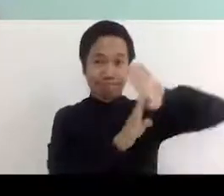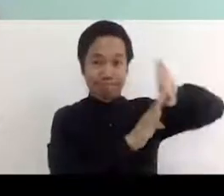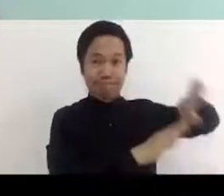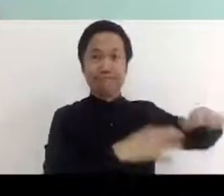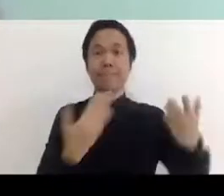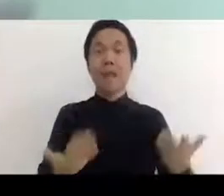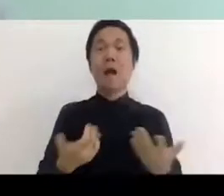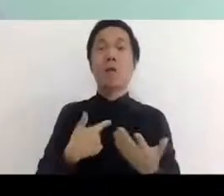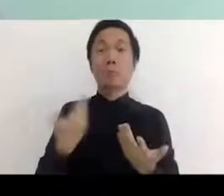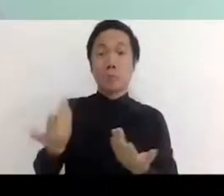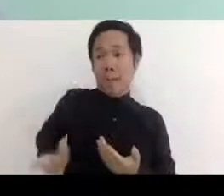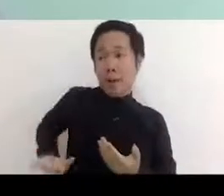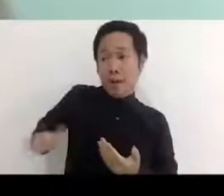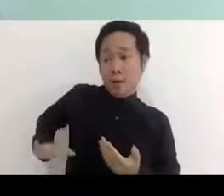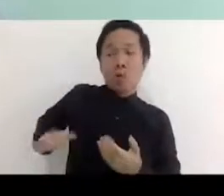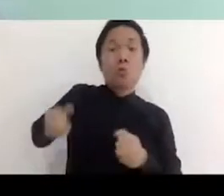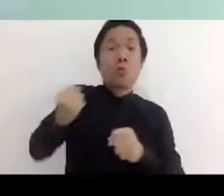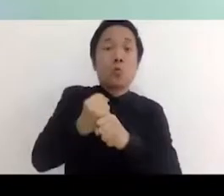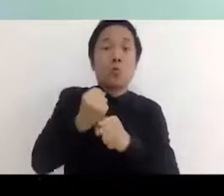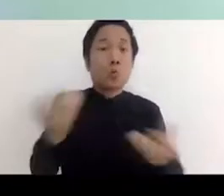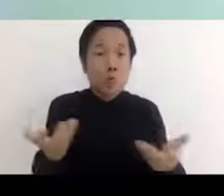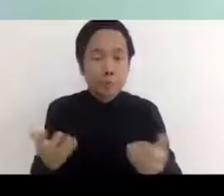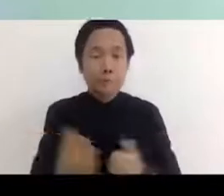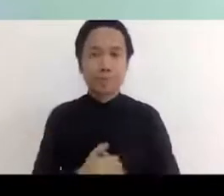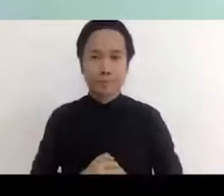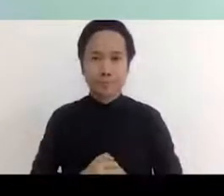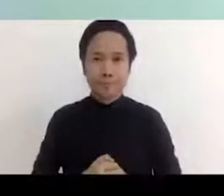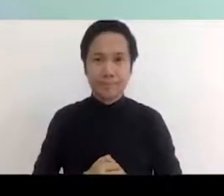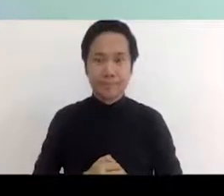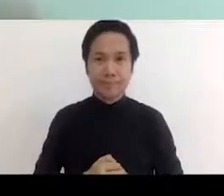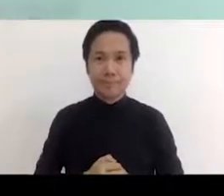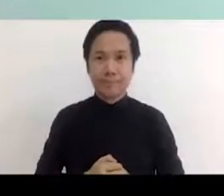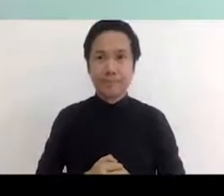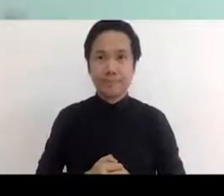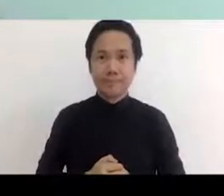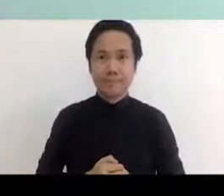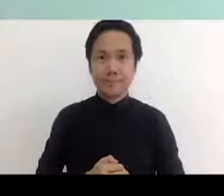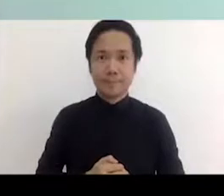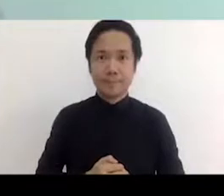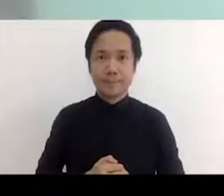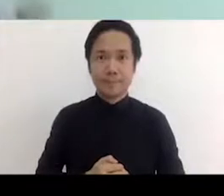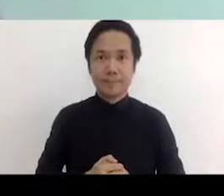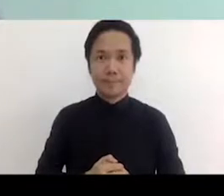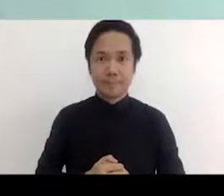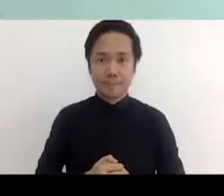whereby we have been working with the organizations of persons with disabilities, self-help groups,